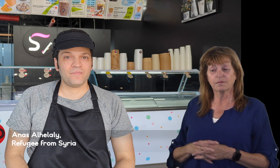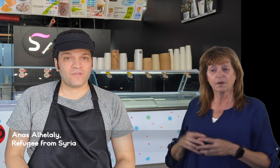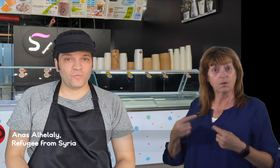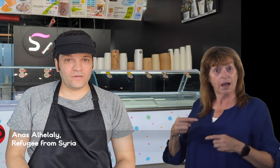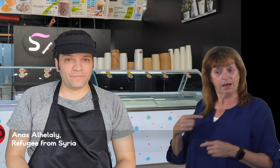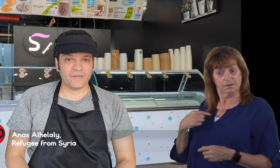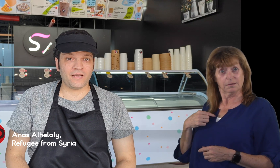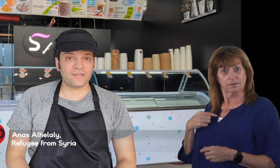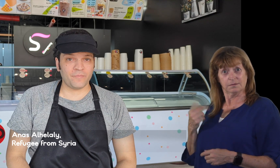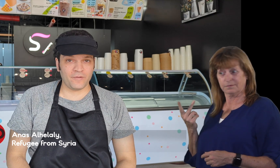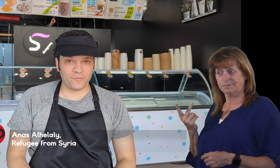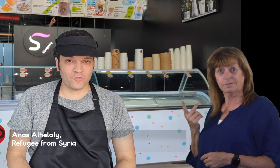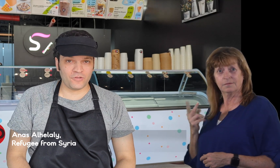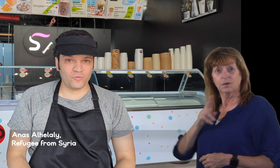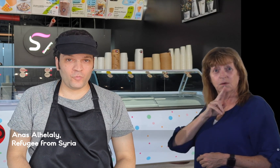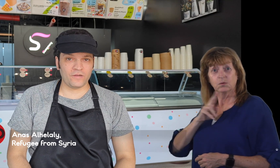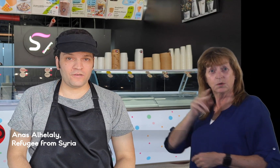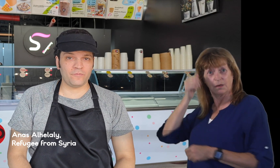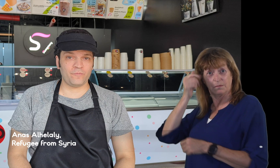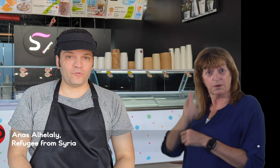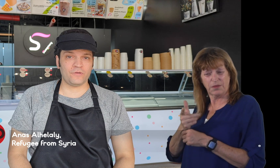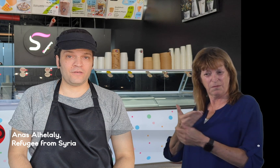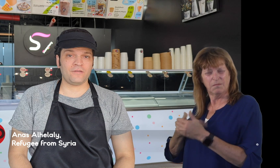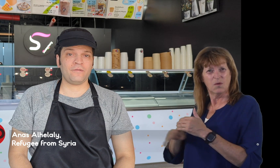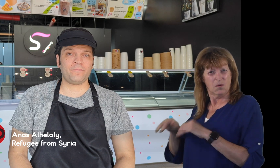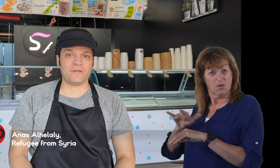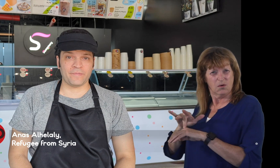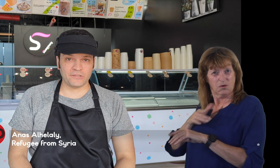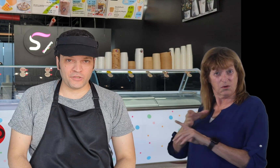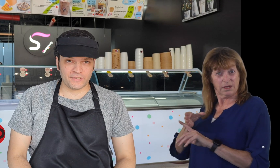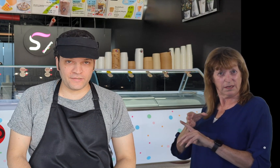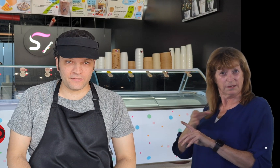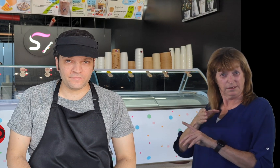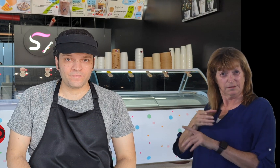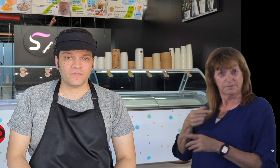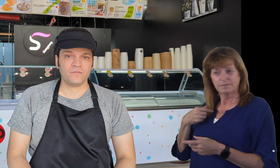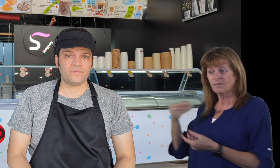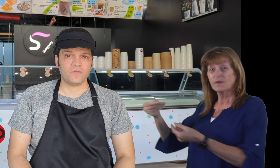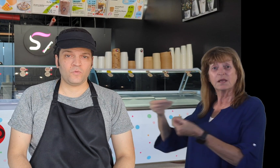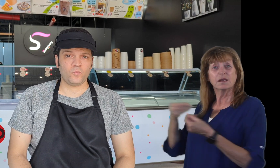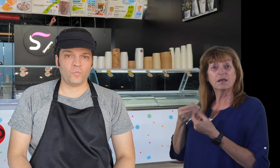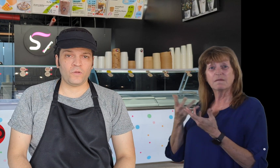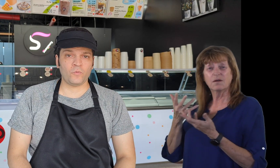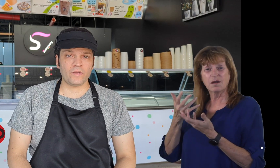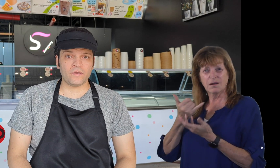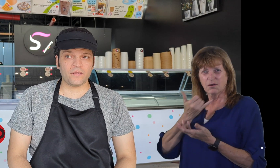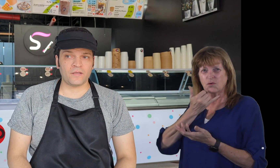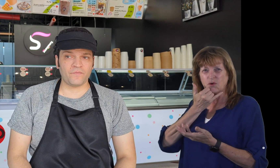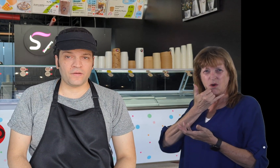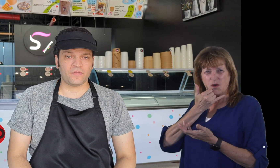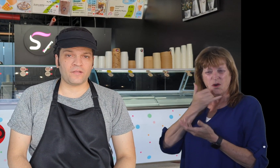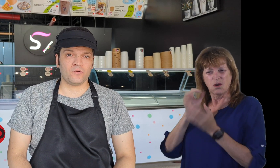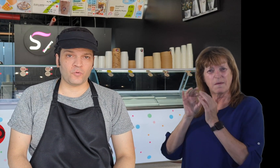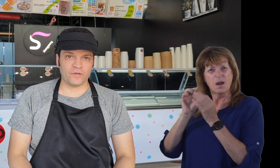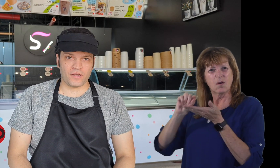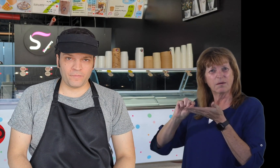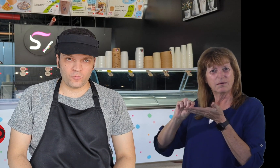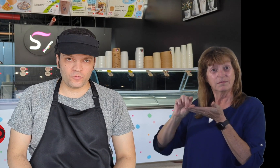When me and my twin brother were born prematurely, we were given the wrong